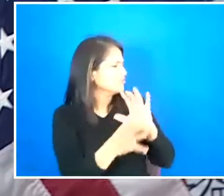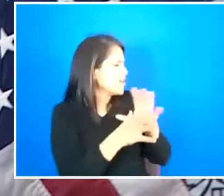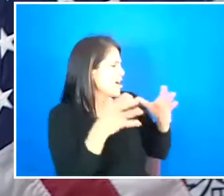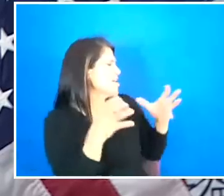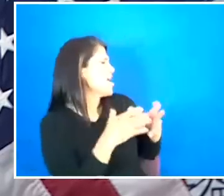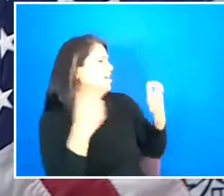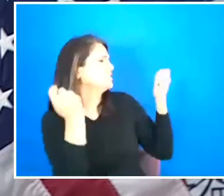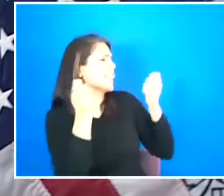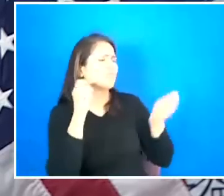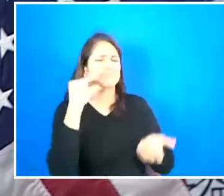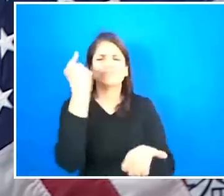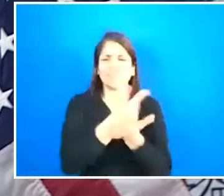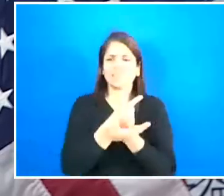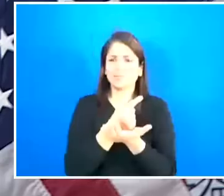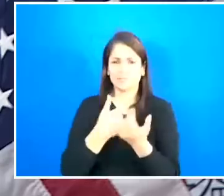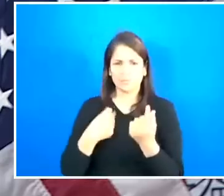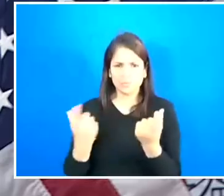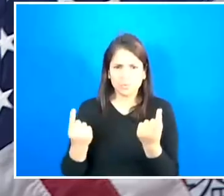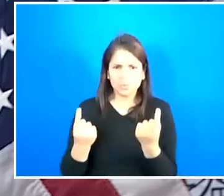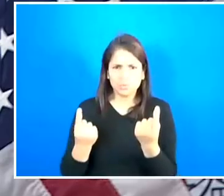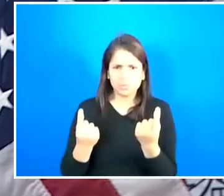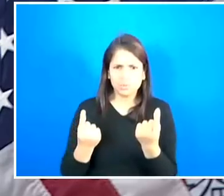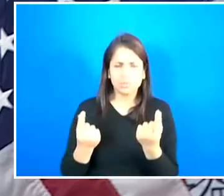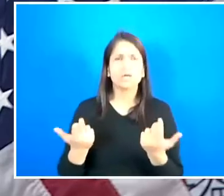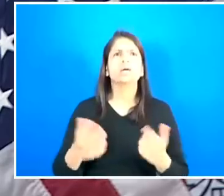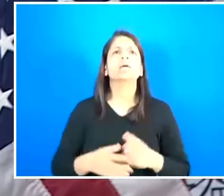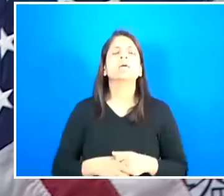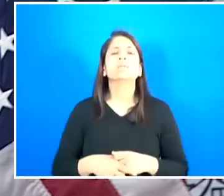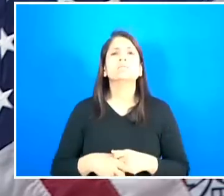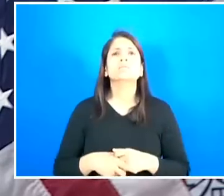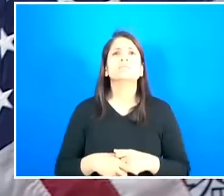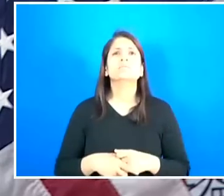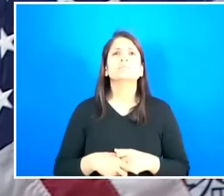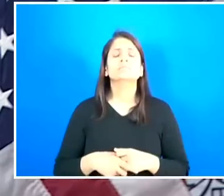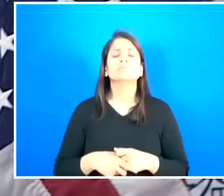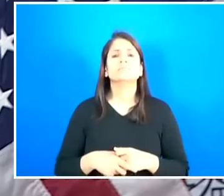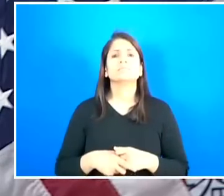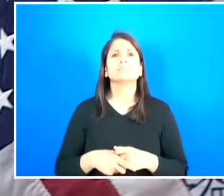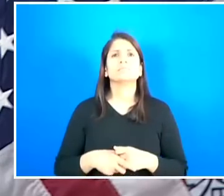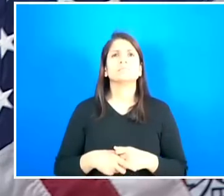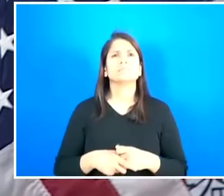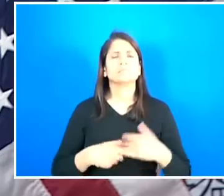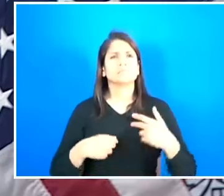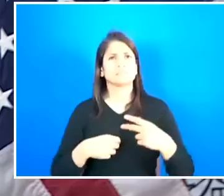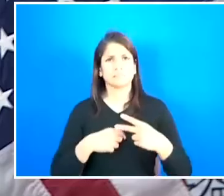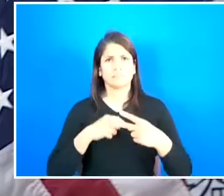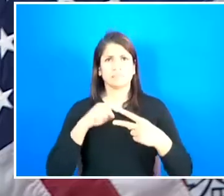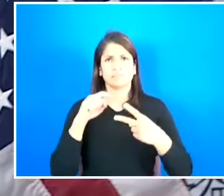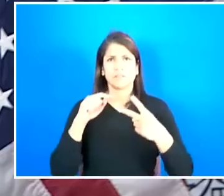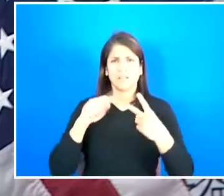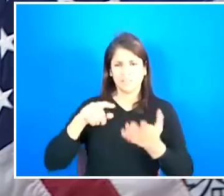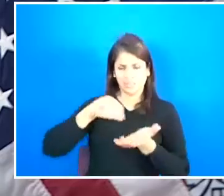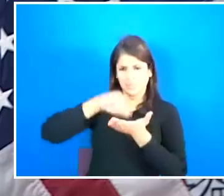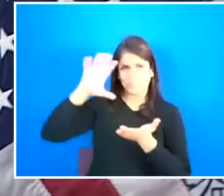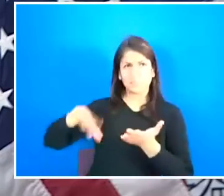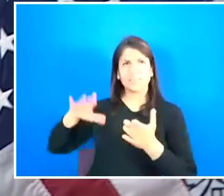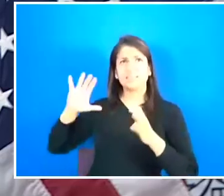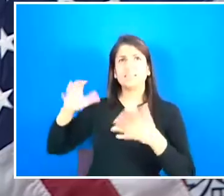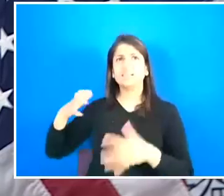GRADUATE BUT I DON'T -- MAYBE I'M MISSING SOME OF THE MOOD BUT I DON'T THINK SO. I DON'T GET THE FEEINLG THAT YOUNG PEOPLE ARE THINKING ABOUT